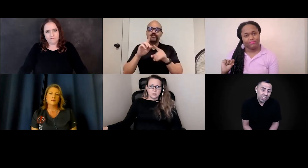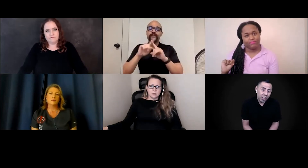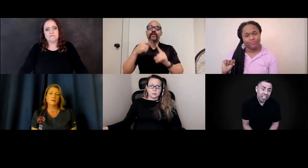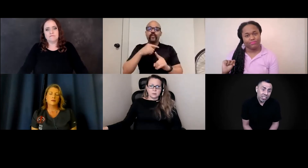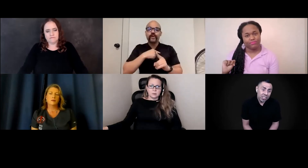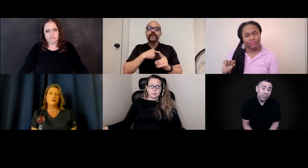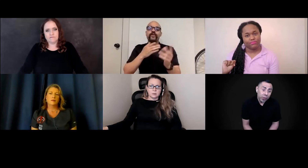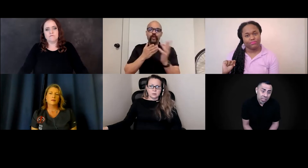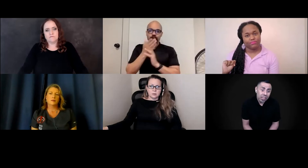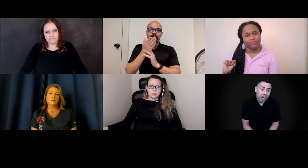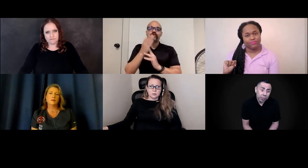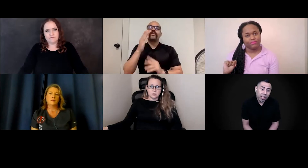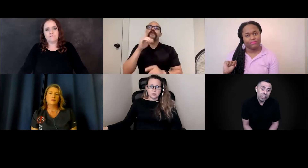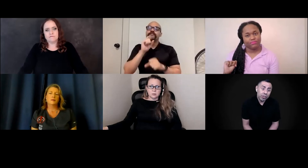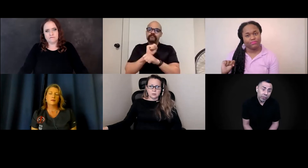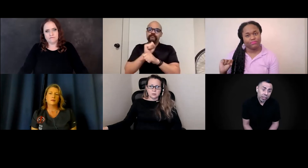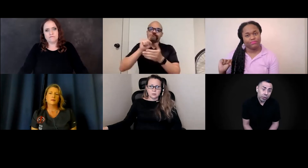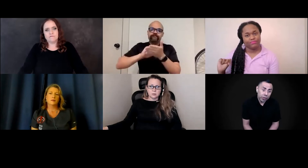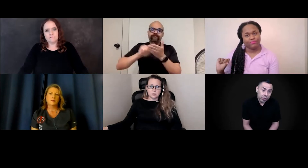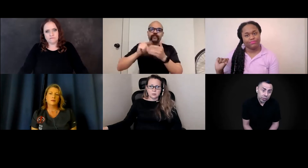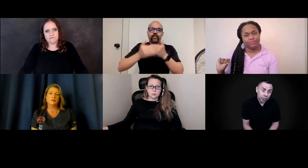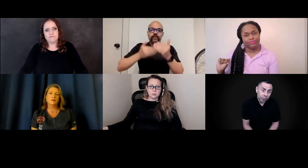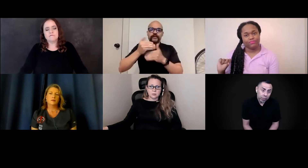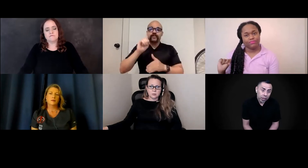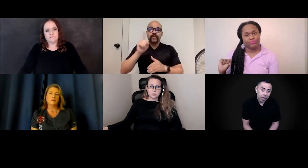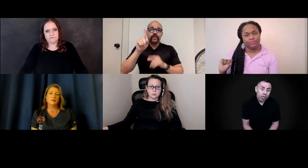And I have to say yes, our agency focuses on providing certified interpreters.